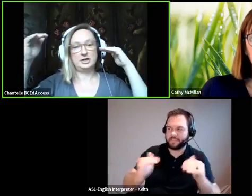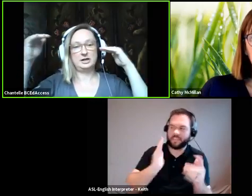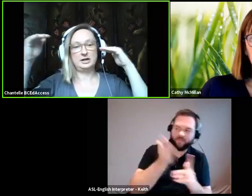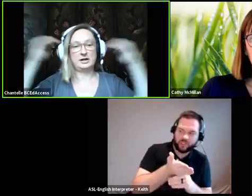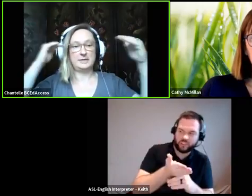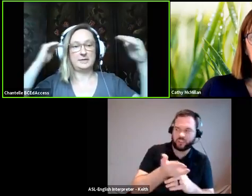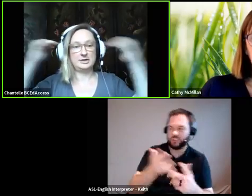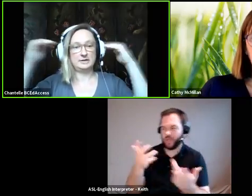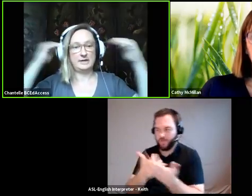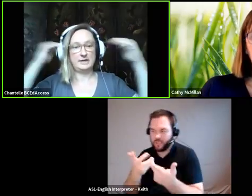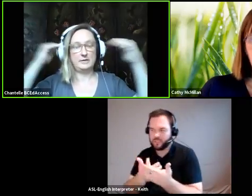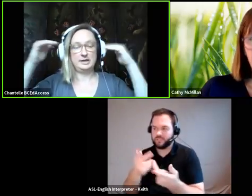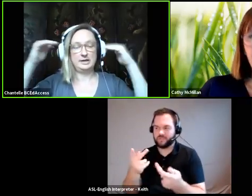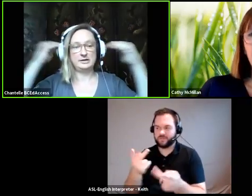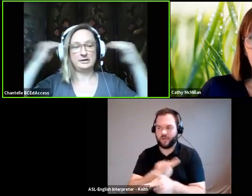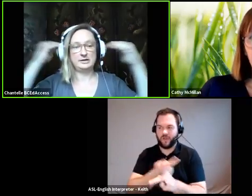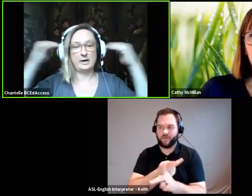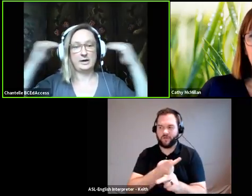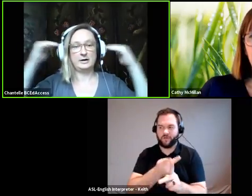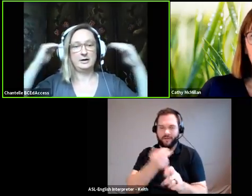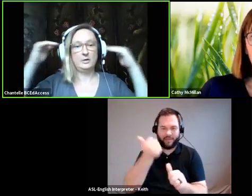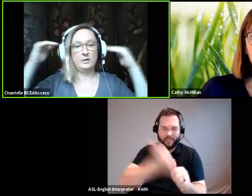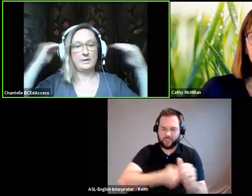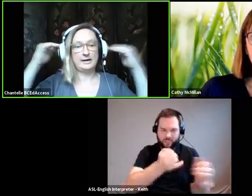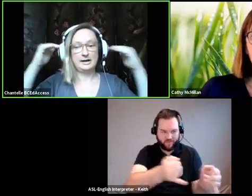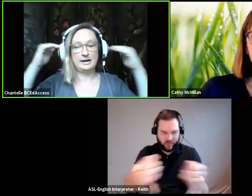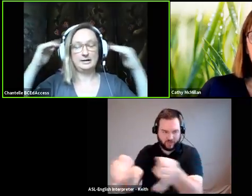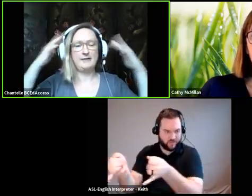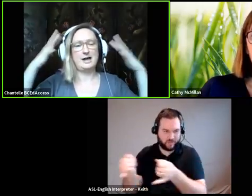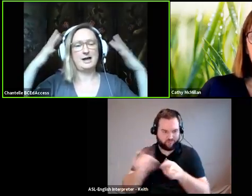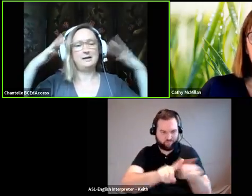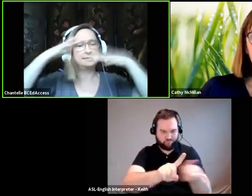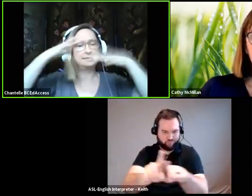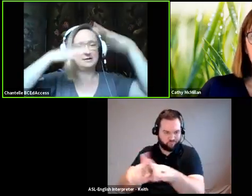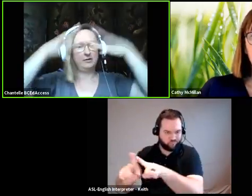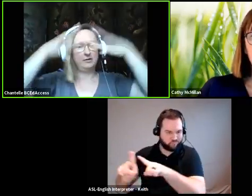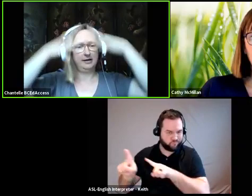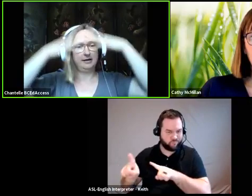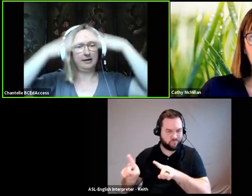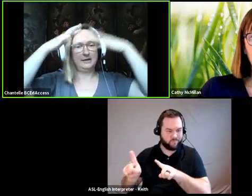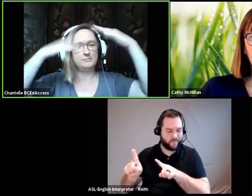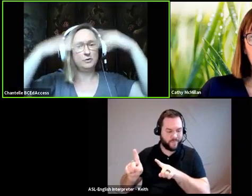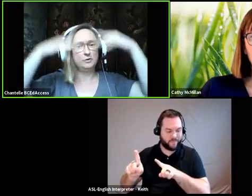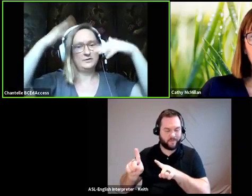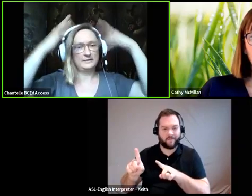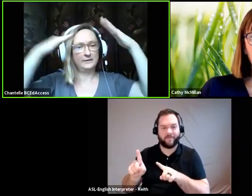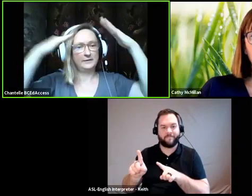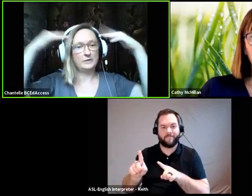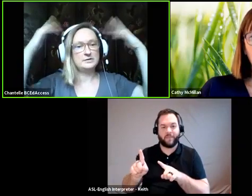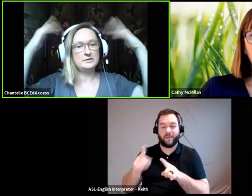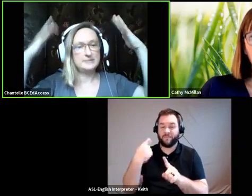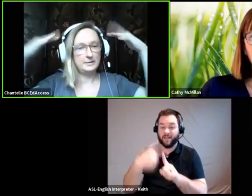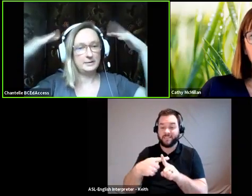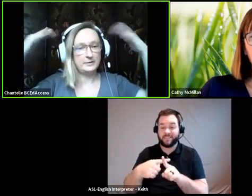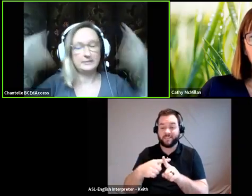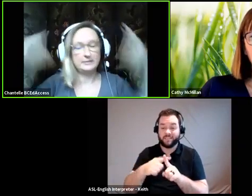yeah so it's it's a it's a mixture yeah so it's it's a it's a mixture of intervention and accommodation right we need to know where, where that know where, where that line that line. because because it's all